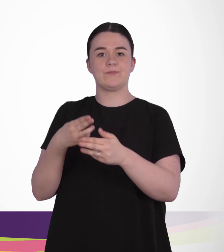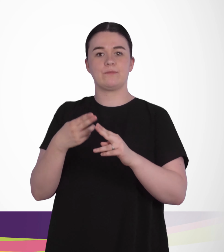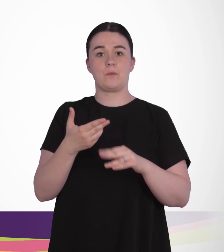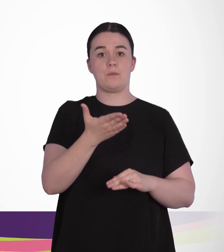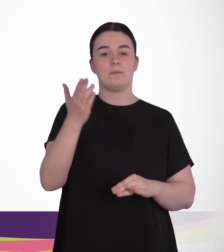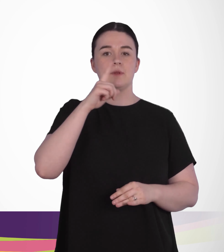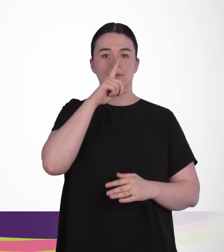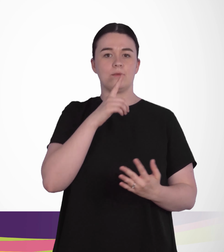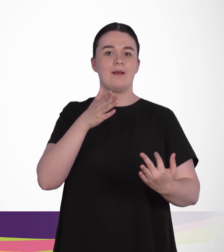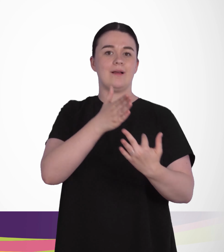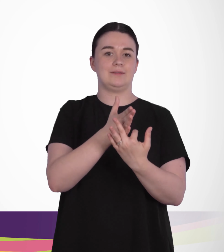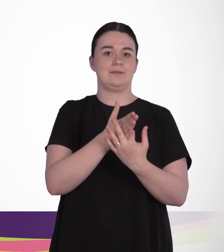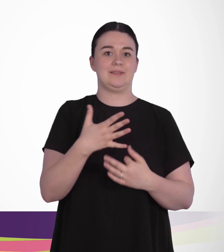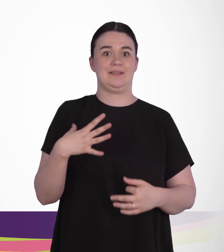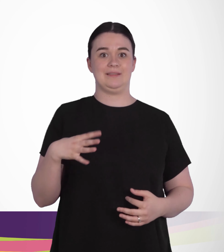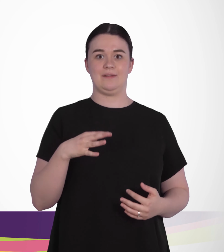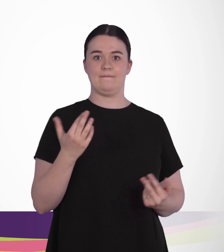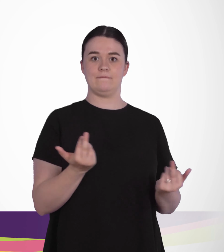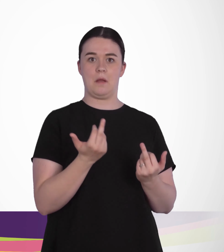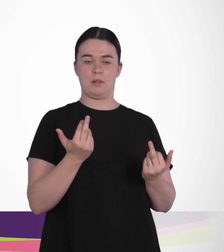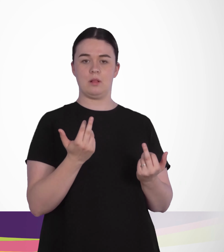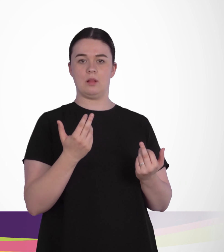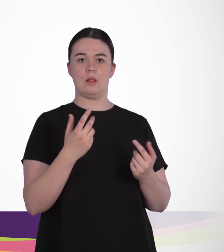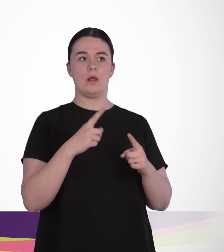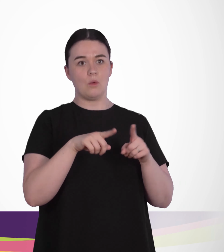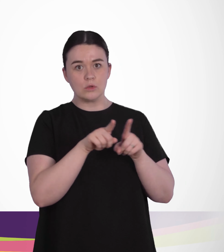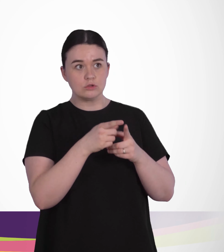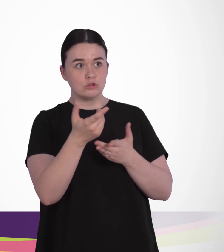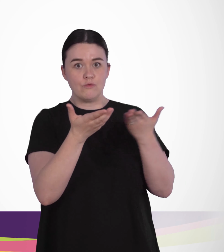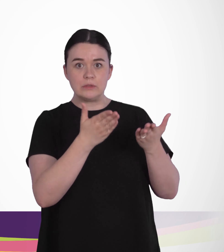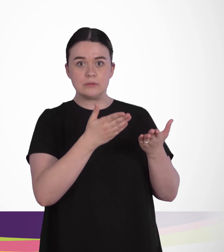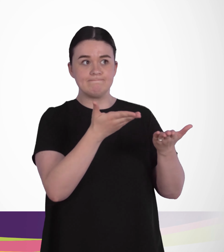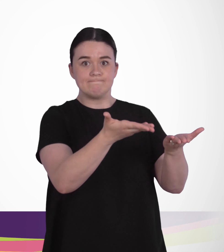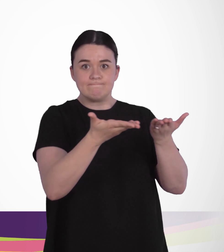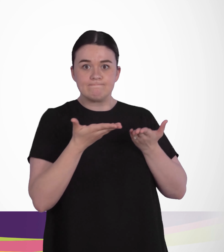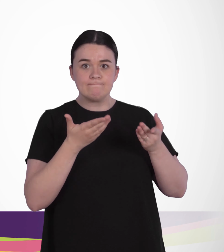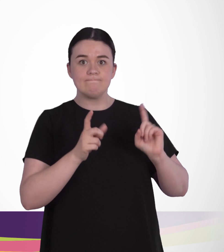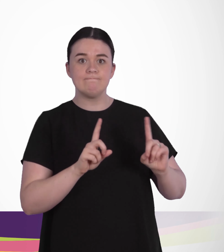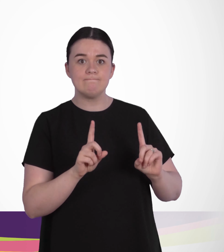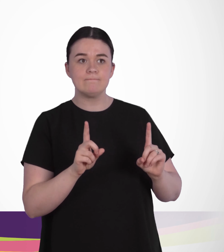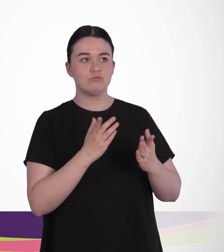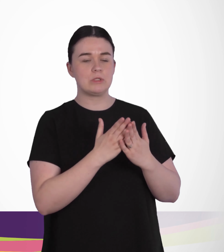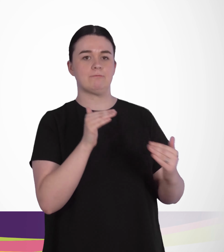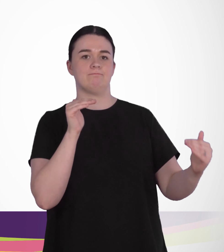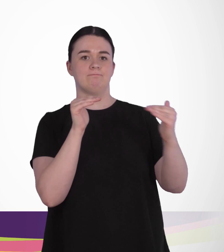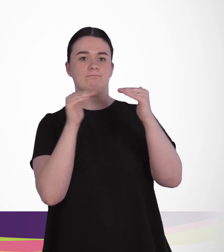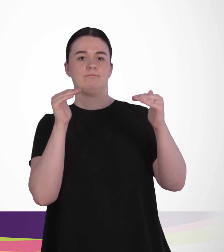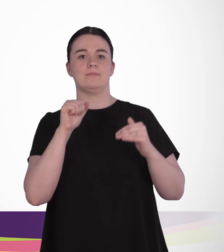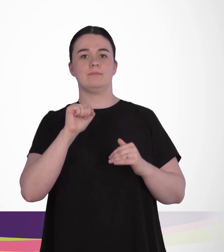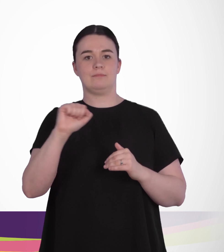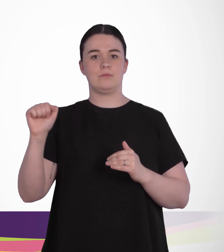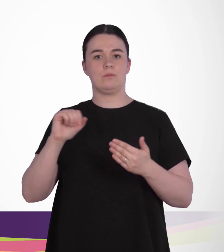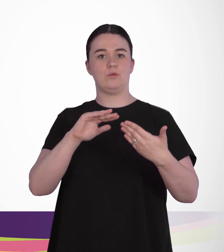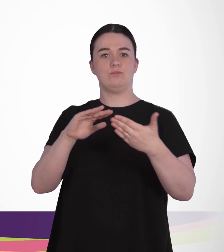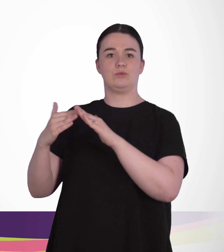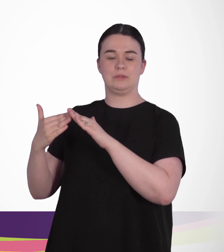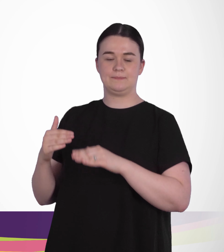to accessing available and responsive services that meet the needs of their communities.